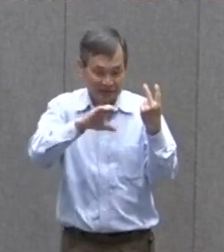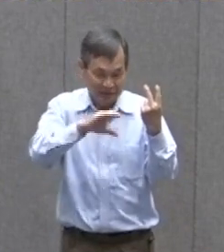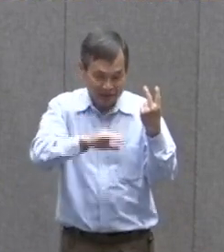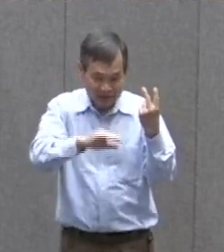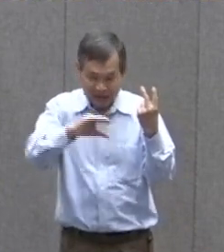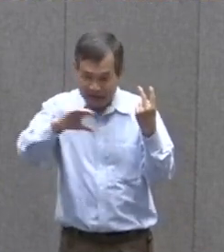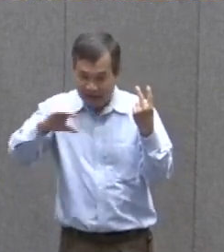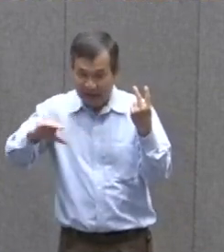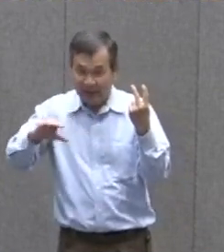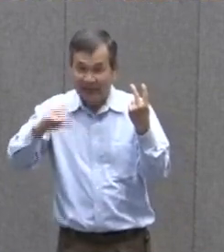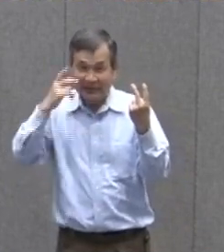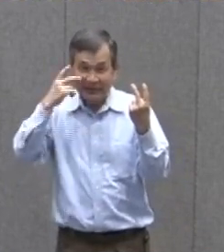Here's two.